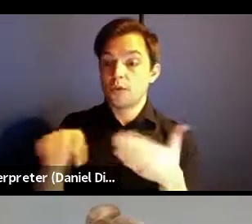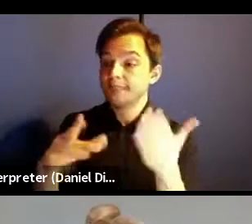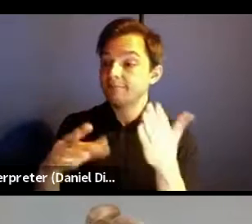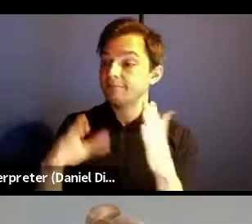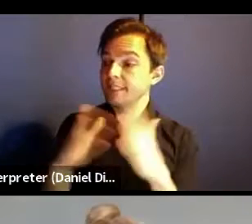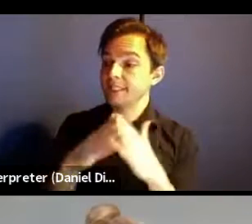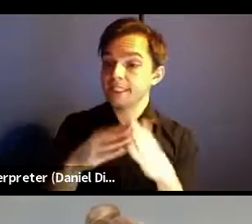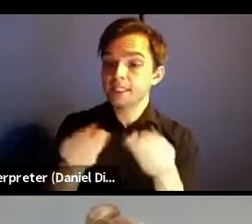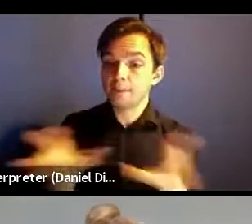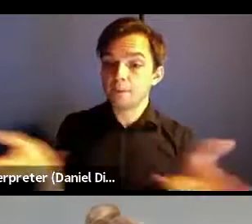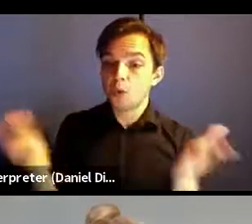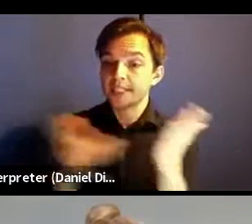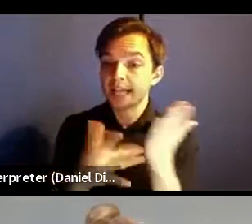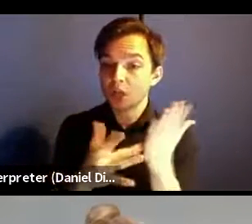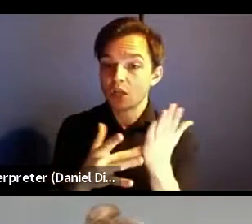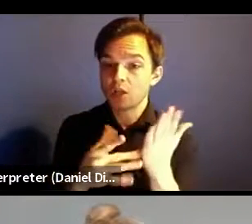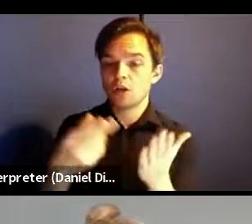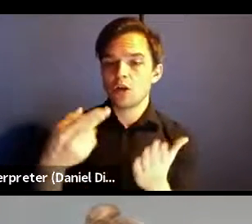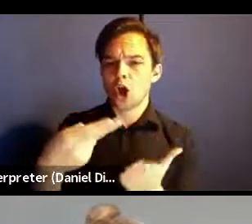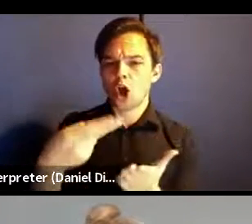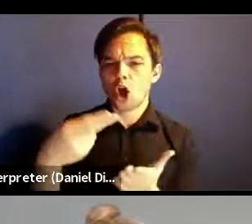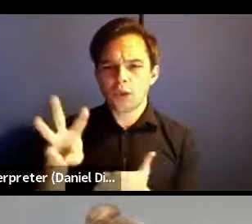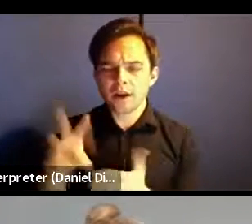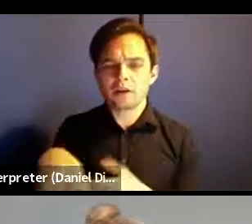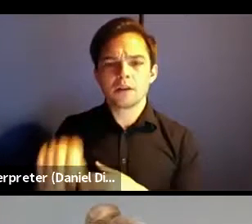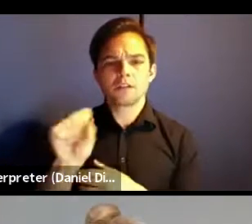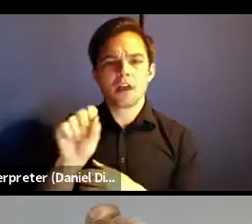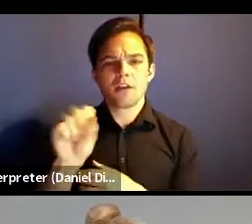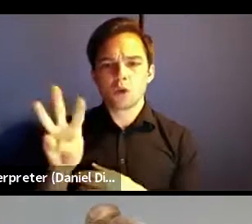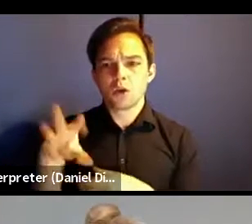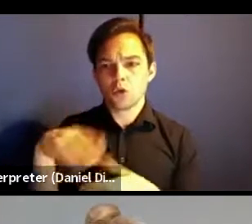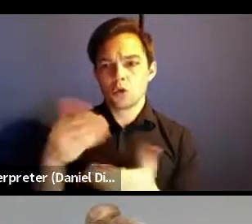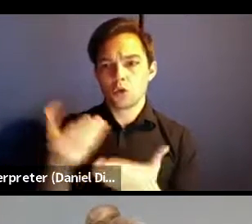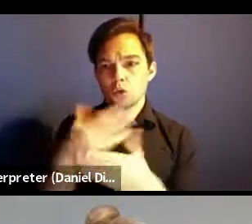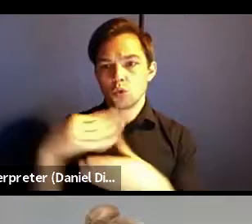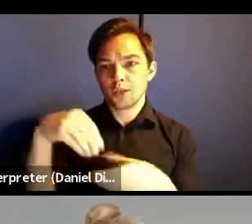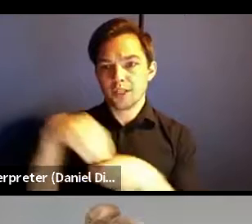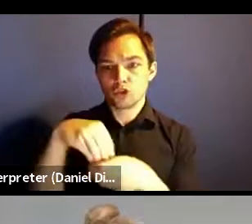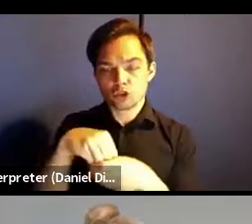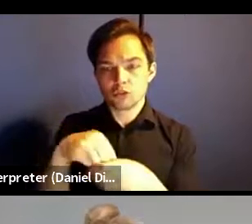like hardware, software, new internal websites, tools, apps,